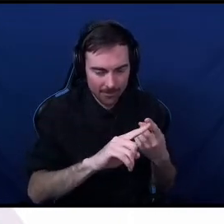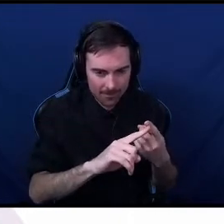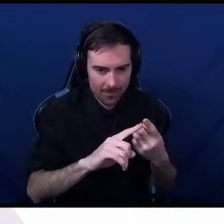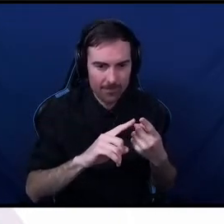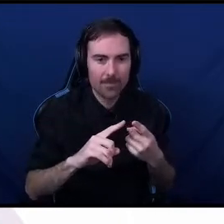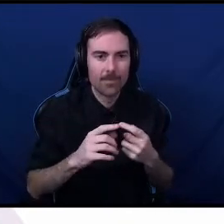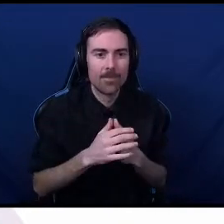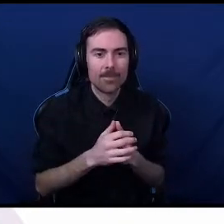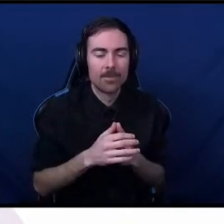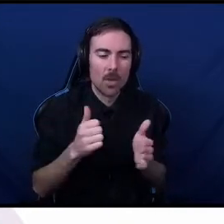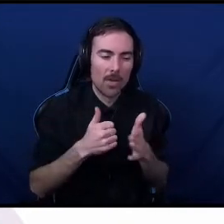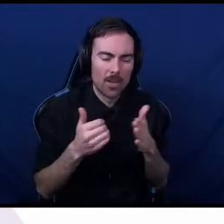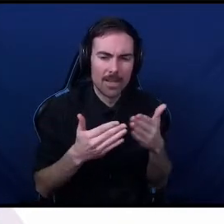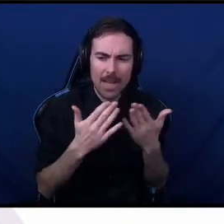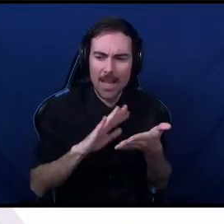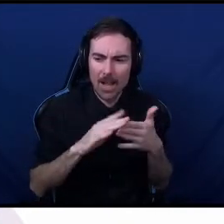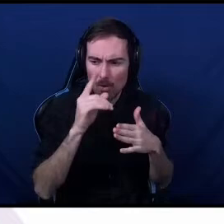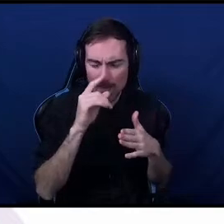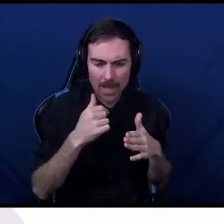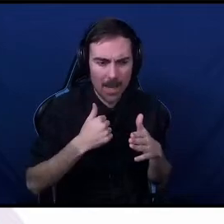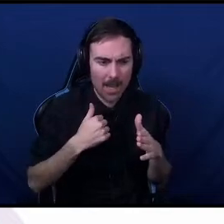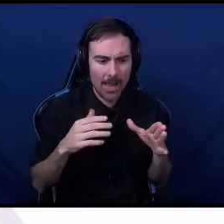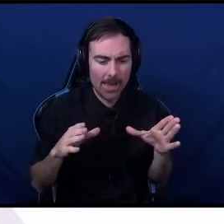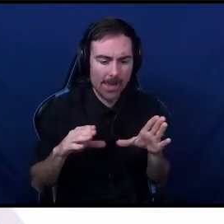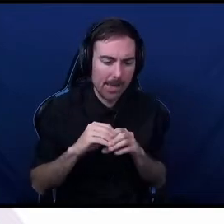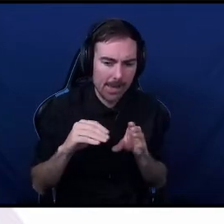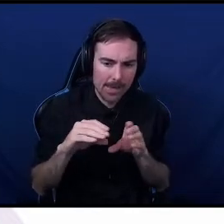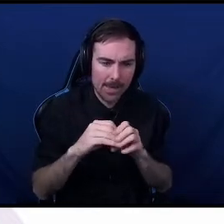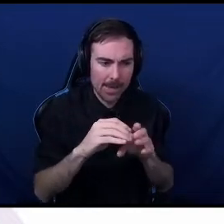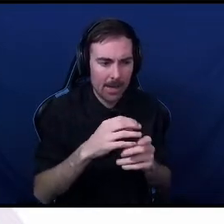continually include more people and in through what methodology?